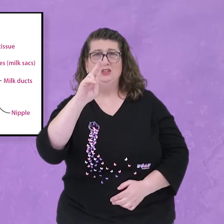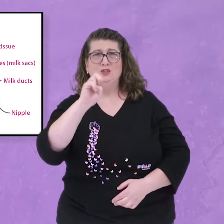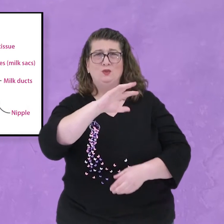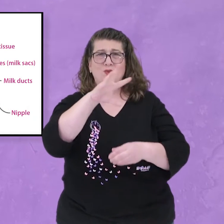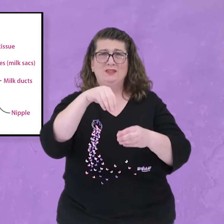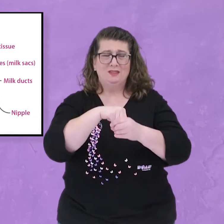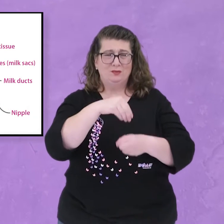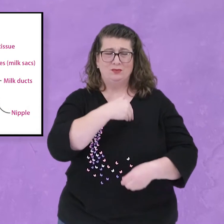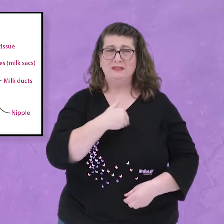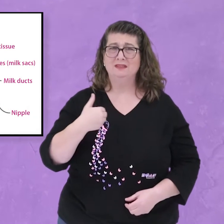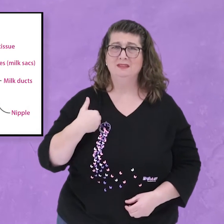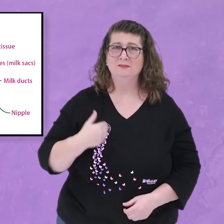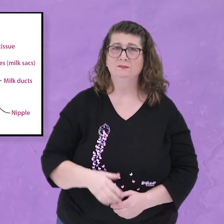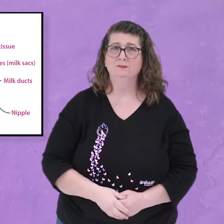tissue within the breast.